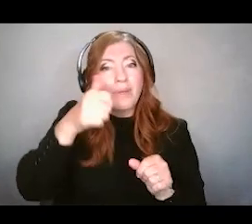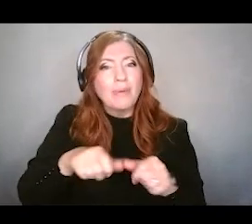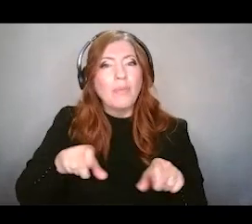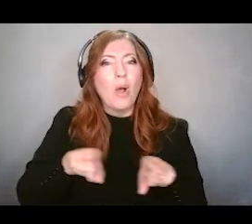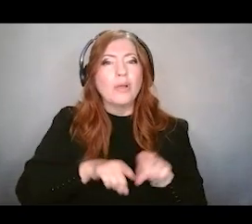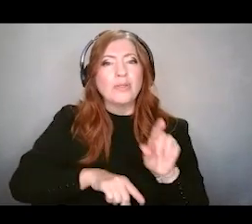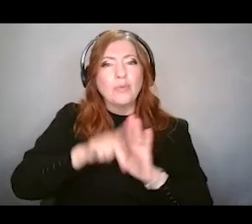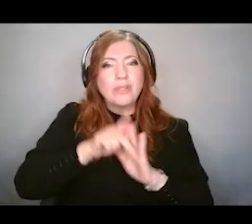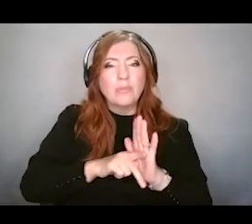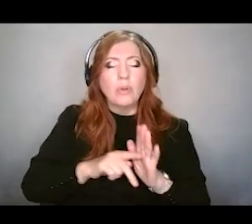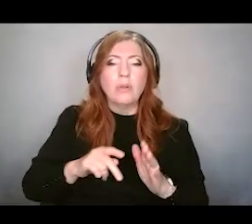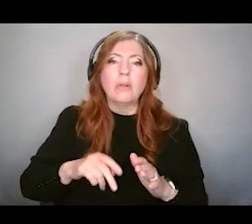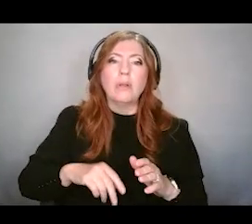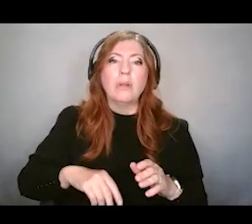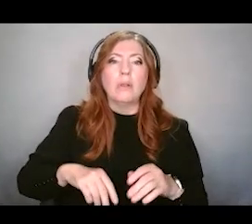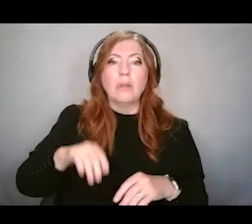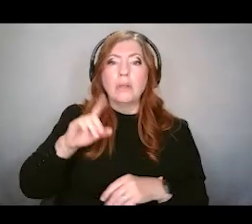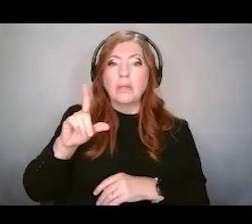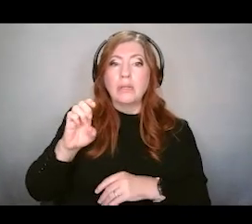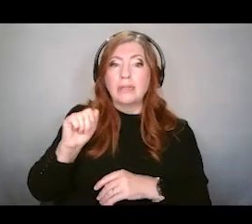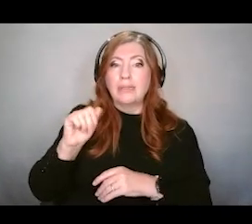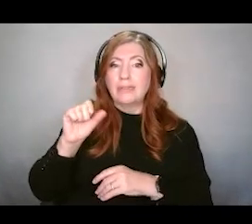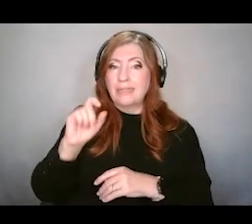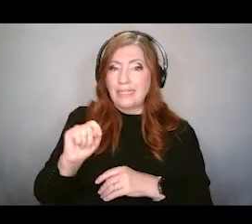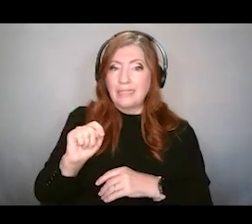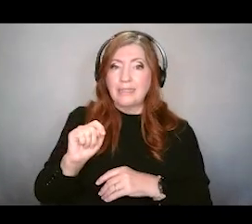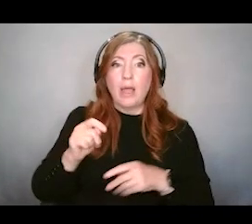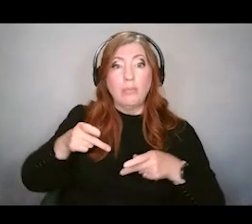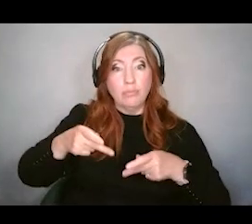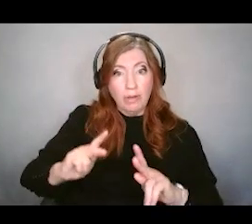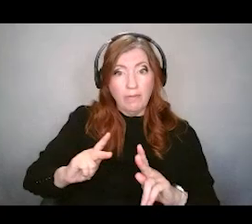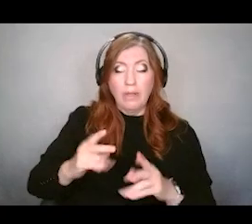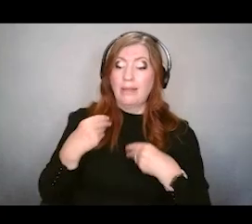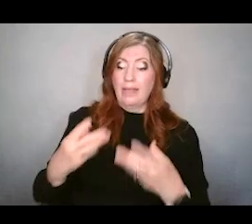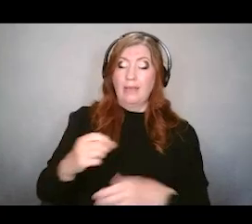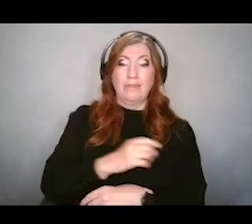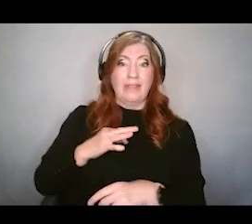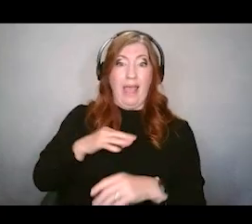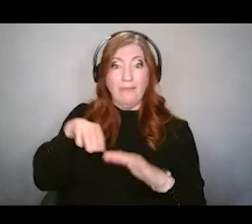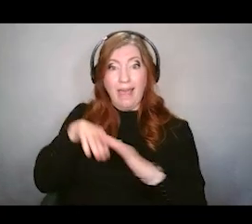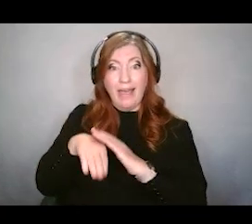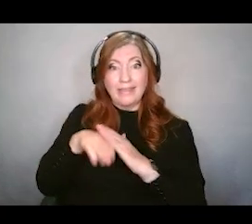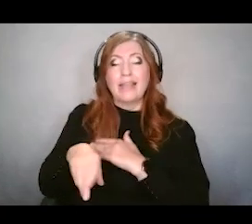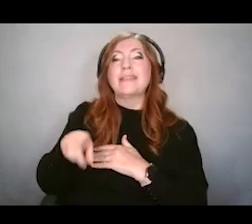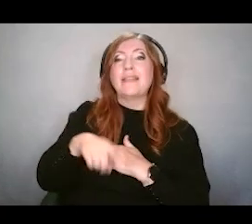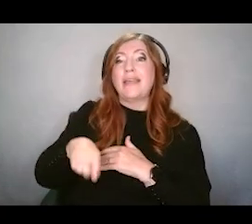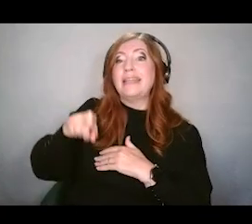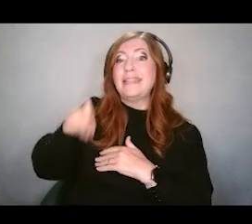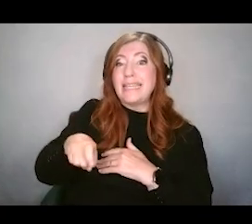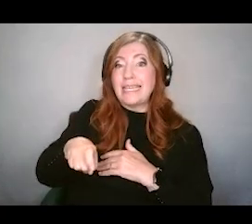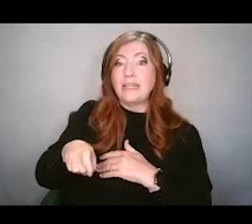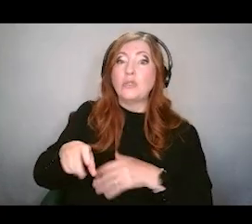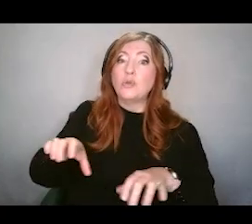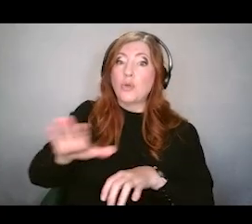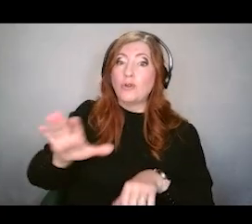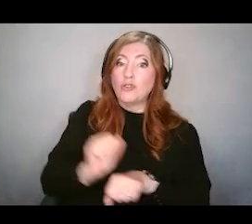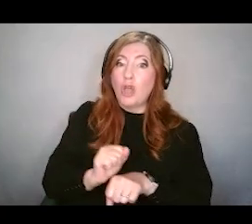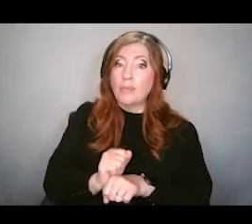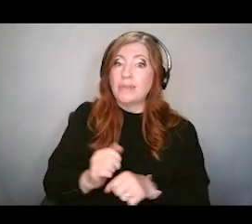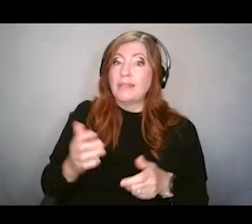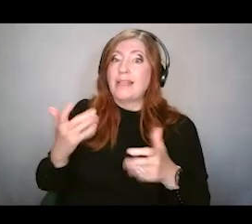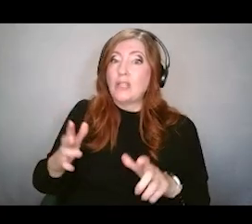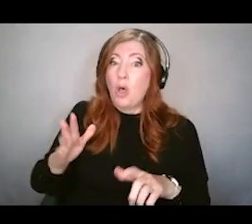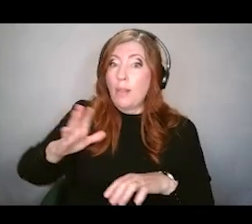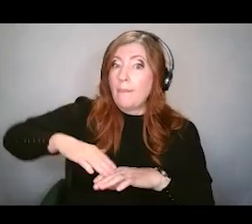least privilege – only give staff access to the data they need to do their jobs. No more, no less.